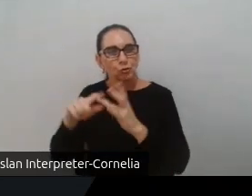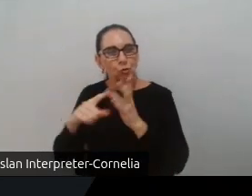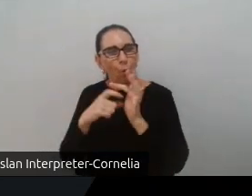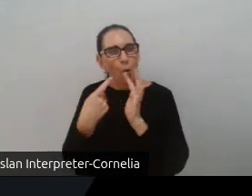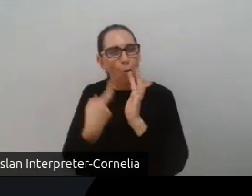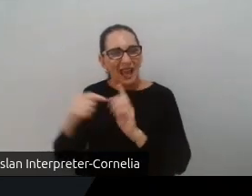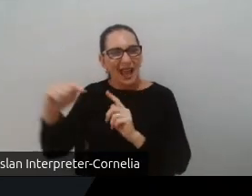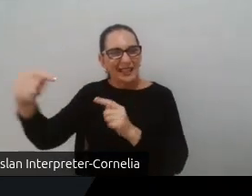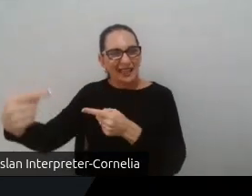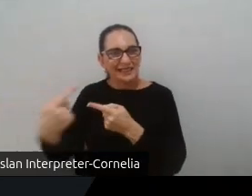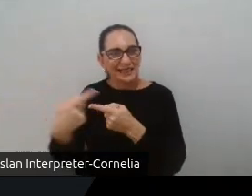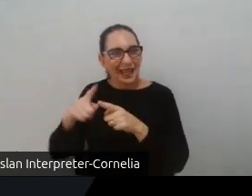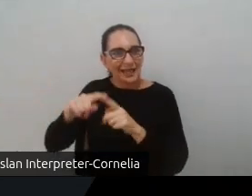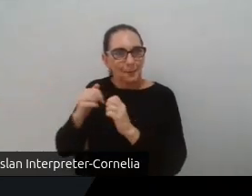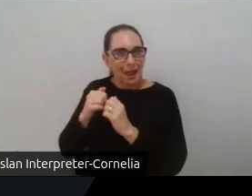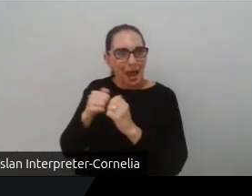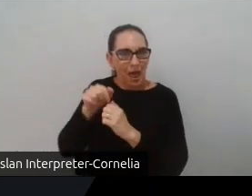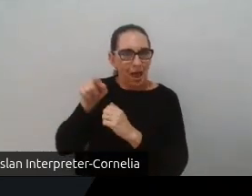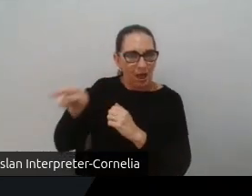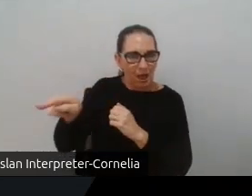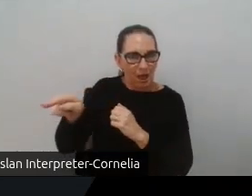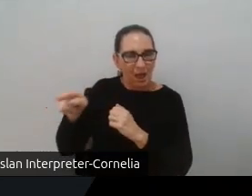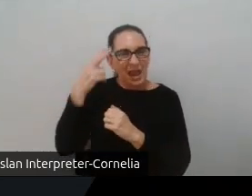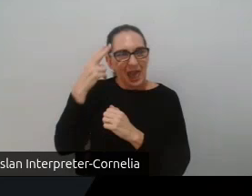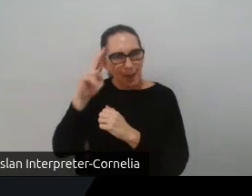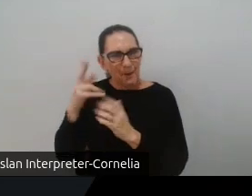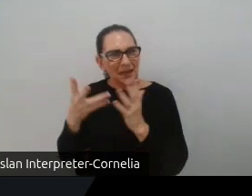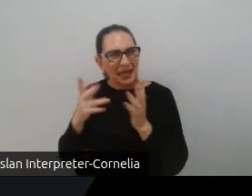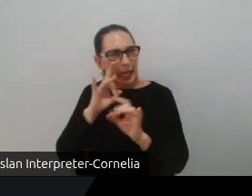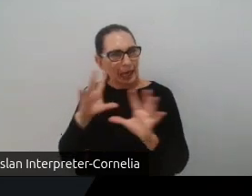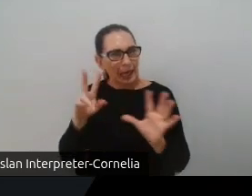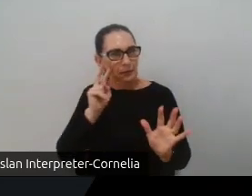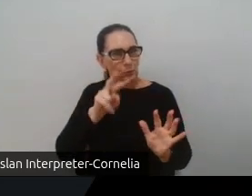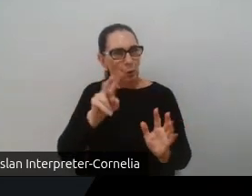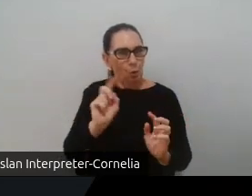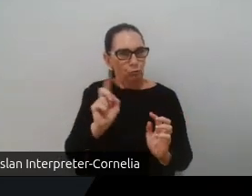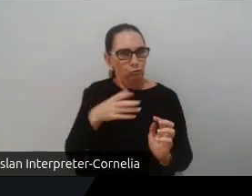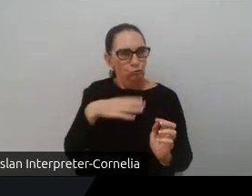what the relevant relationship is and what she wants to do. Um we also set out the temporary